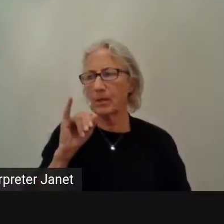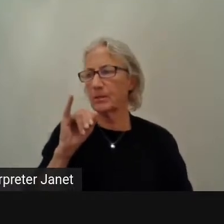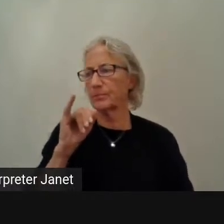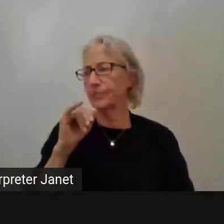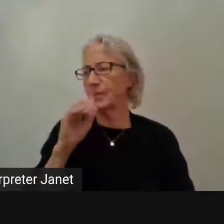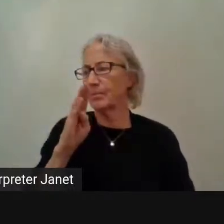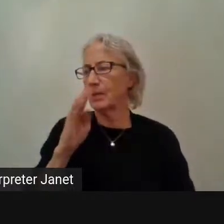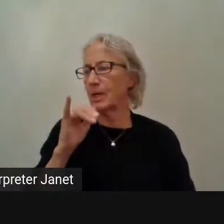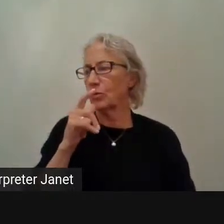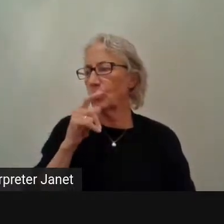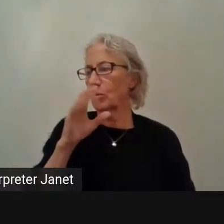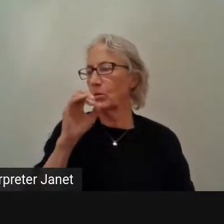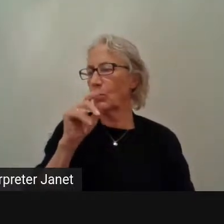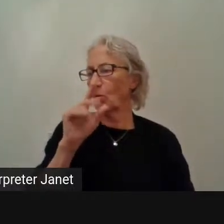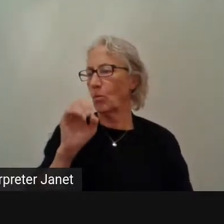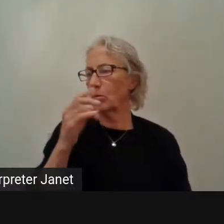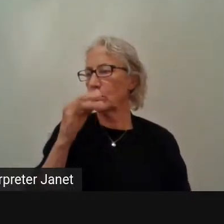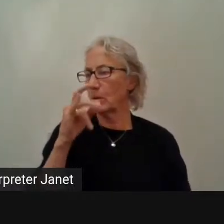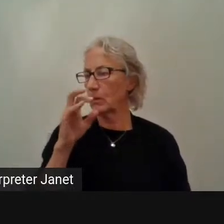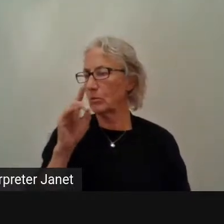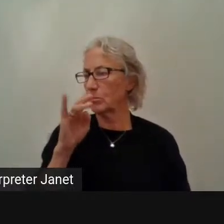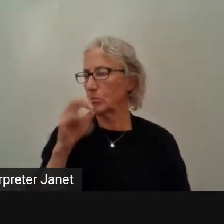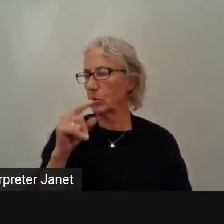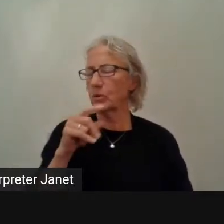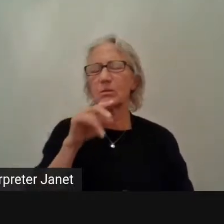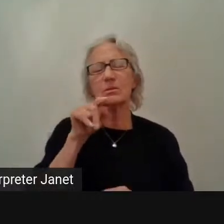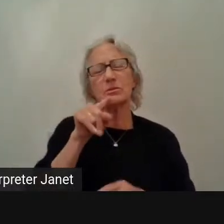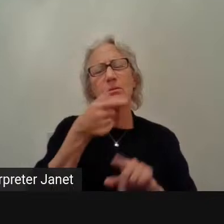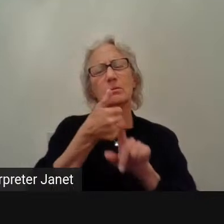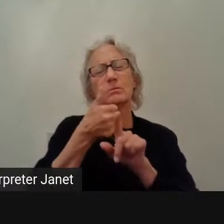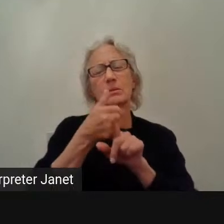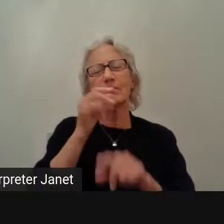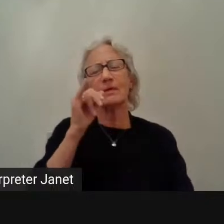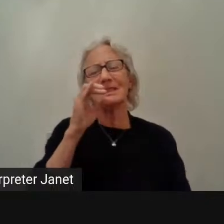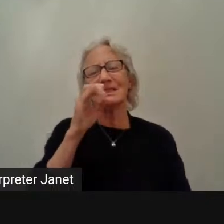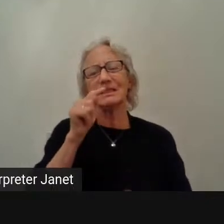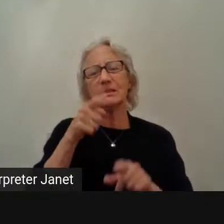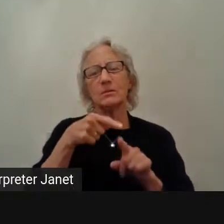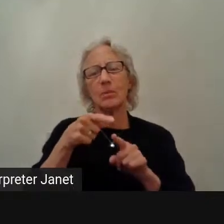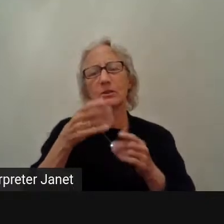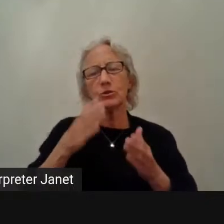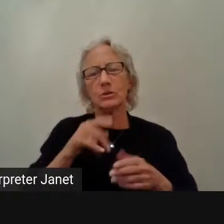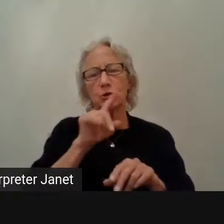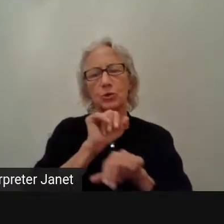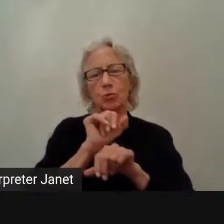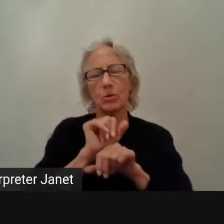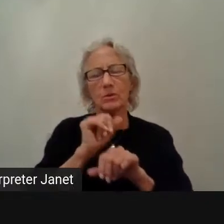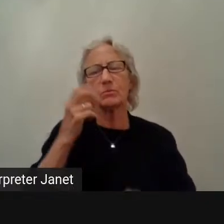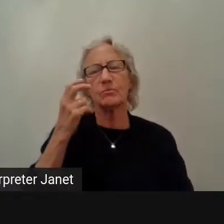a webpage for the blind and visually impaired presented by Ole Guldberg and and Anna